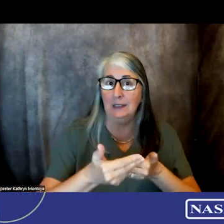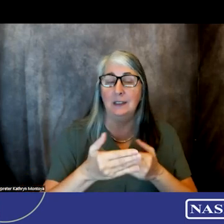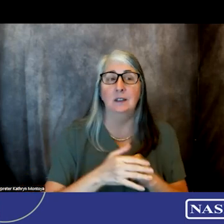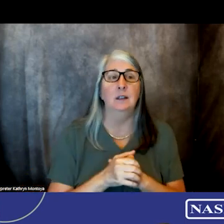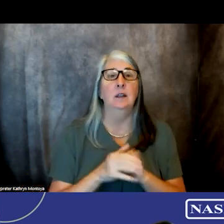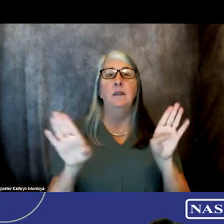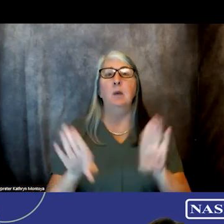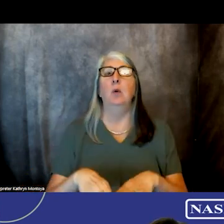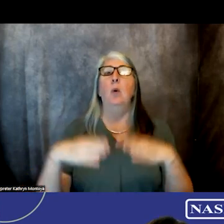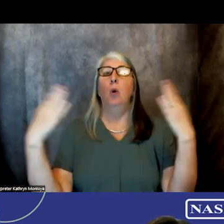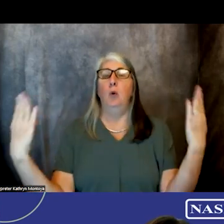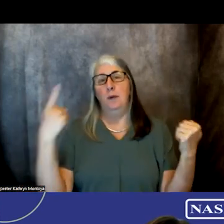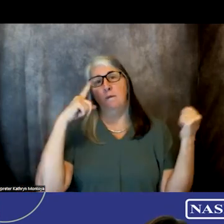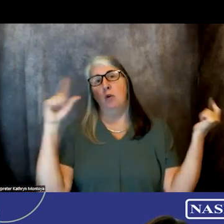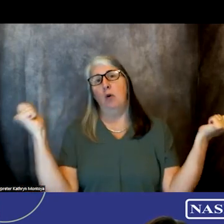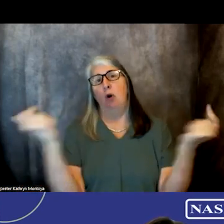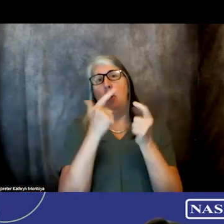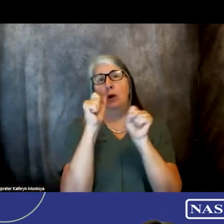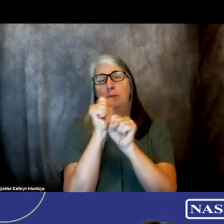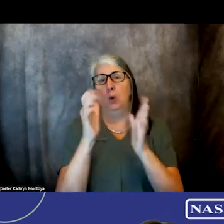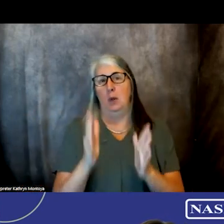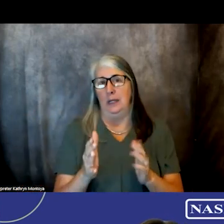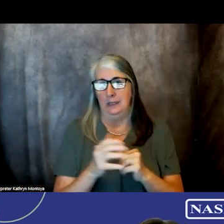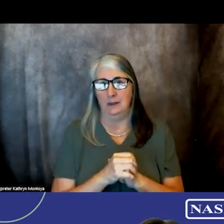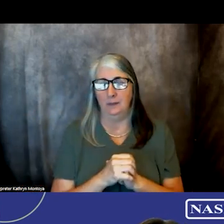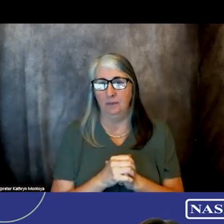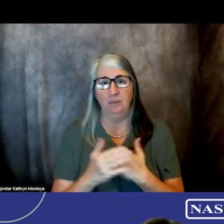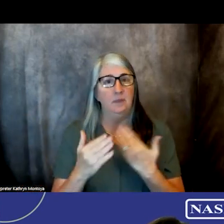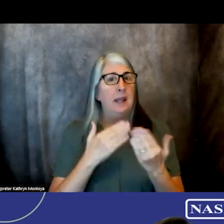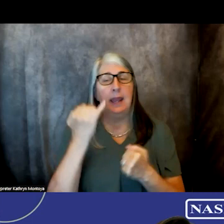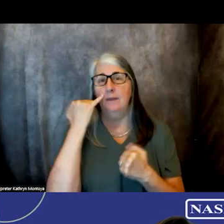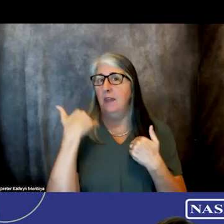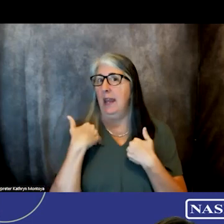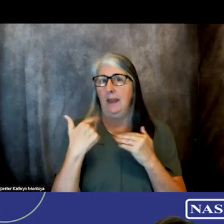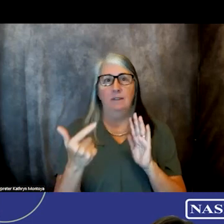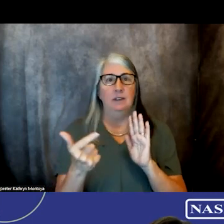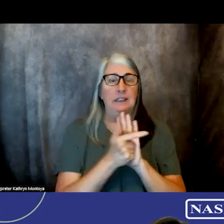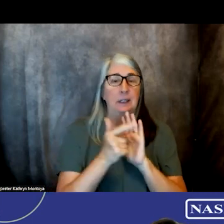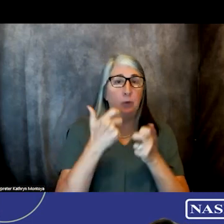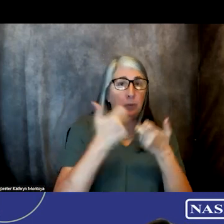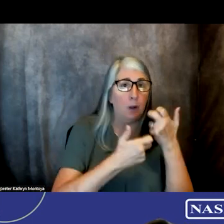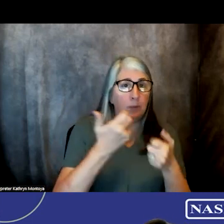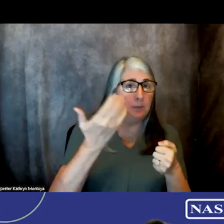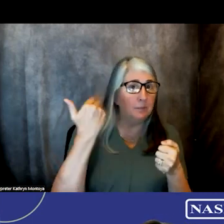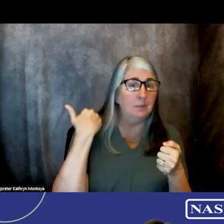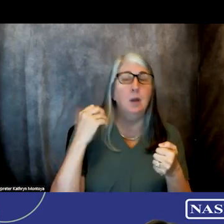THE DOOR FOR ALL EMPLOYEES WHETHER THEY HAVE A CRIMINAL JUSTICE BACKGROUND OR NOT. ONE OF THE THINGS THAT I